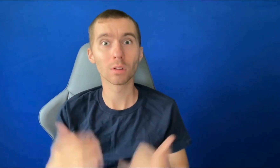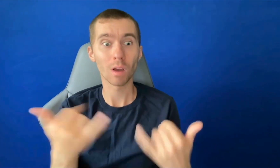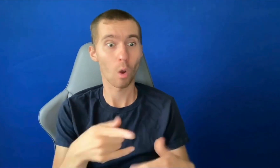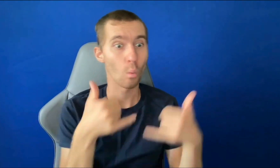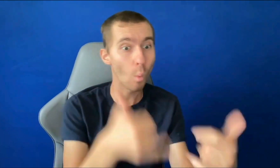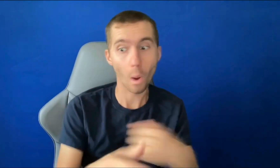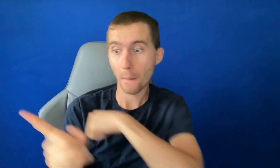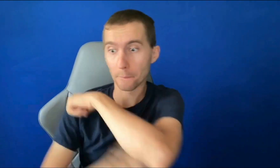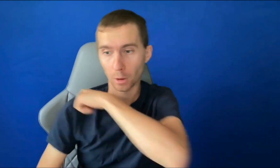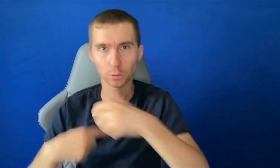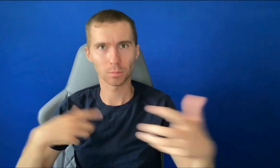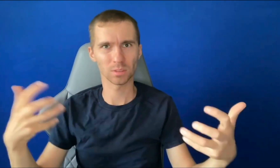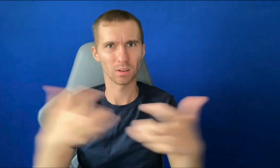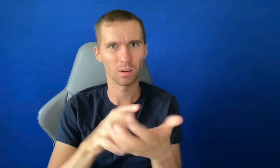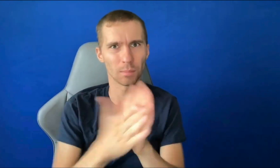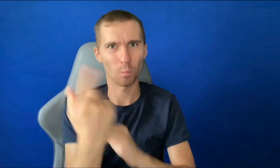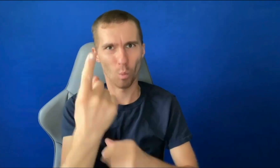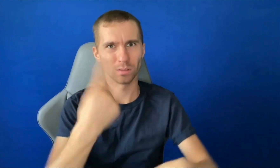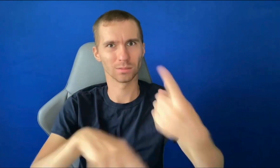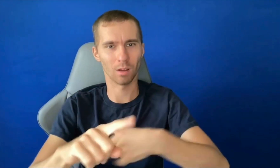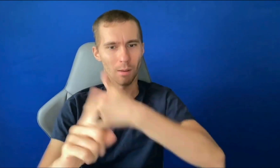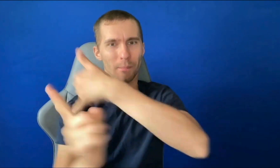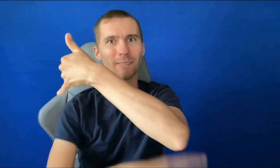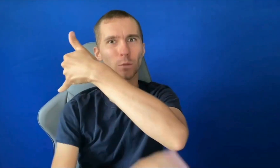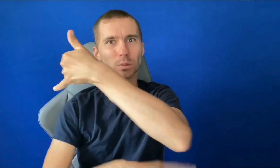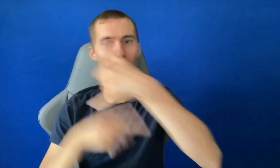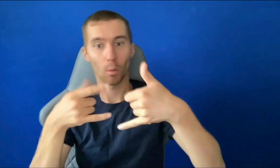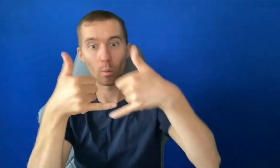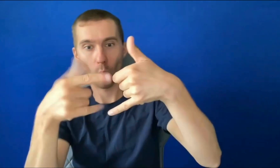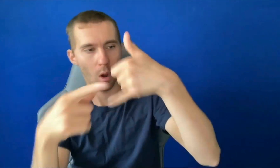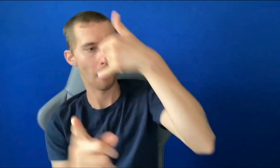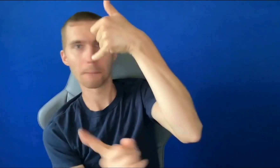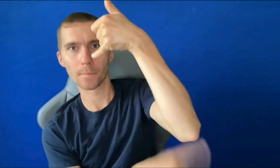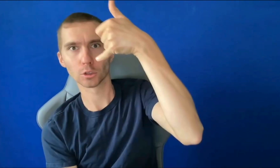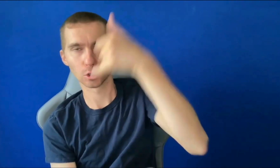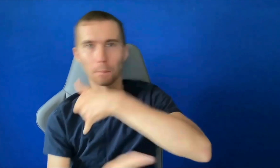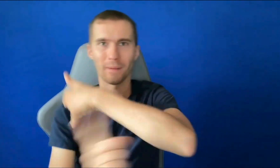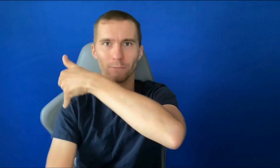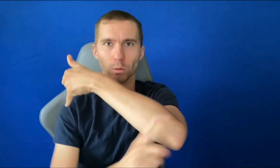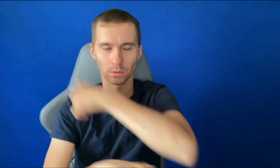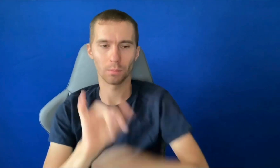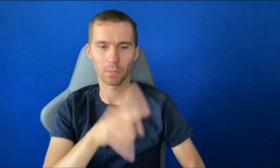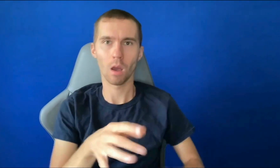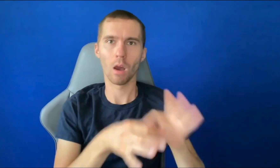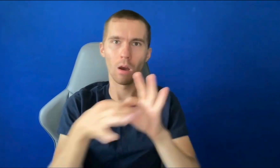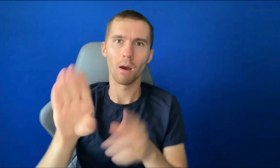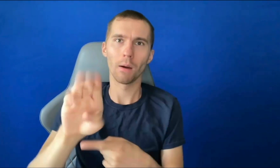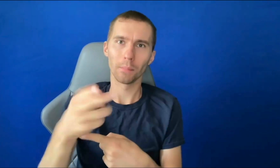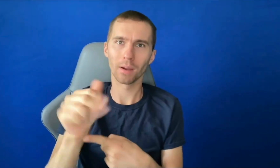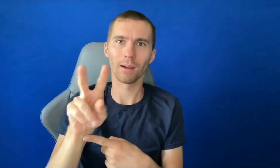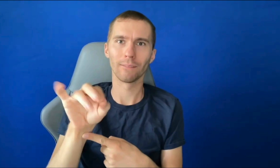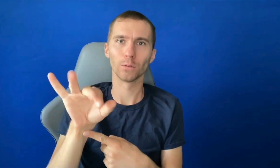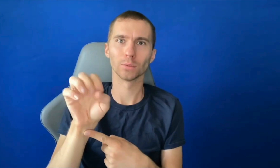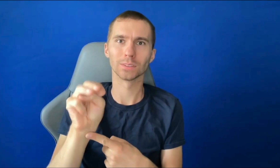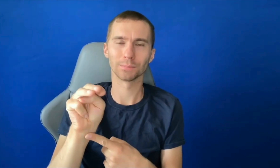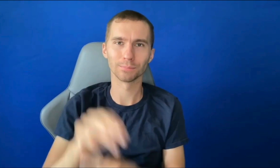So now, I have combined the signs for reward and punishment into a portmanteau that means "Behaviorism".